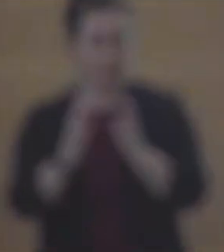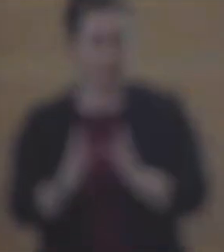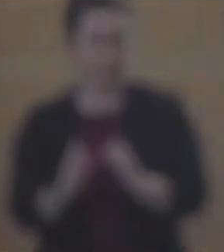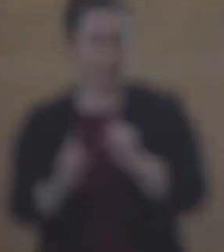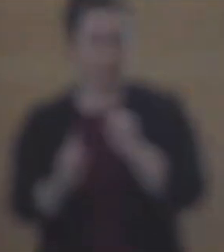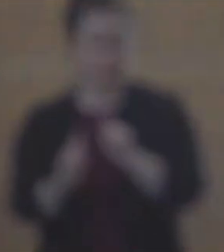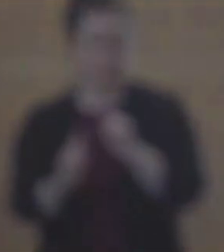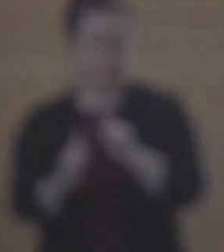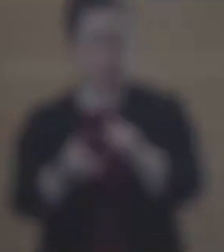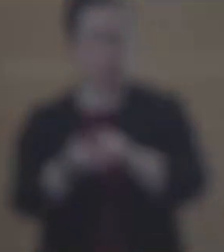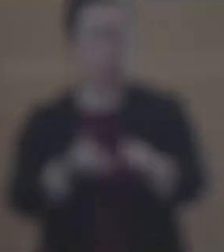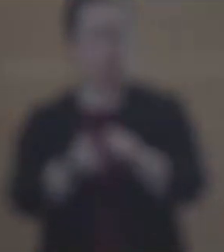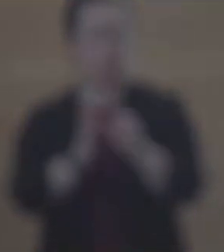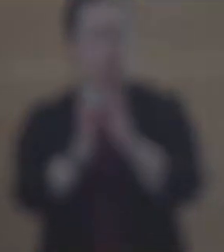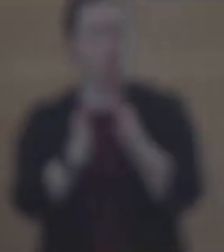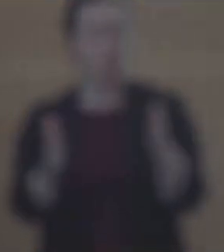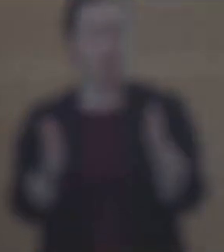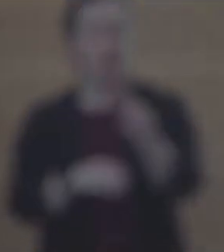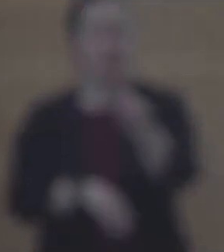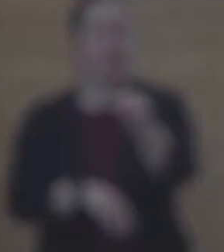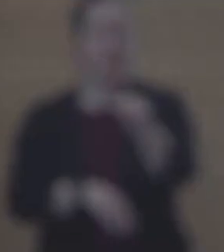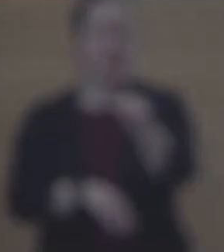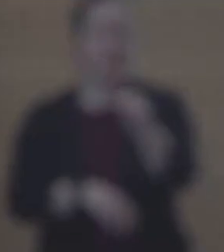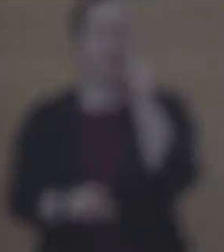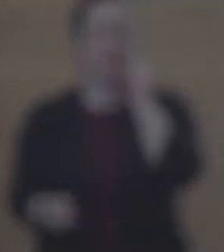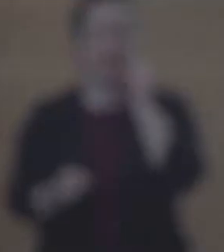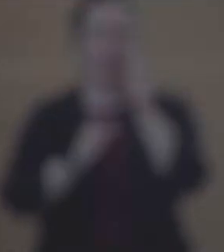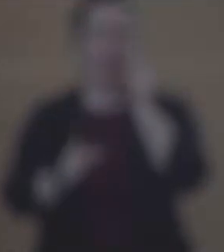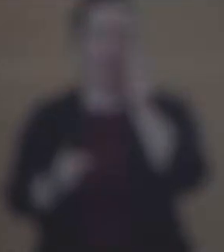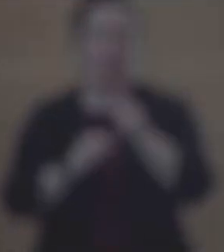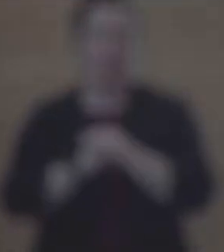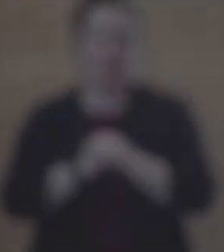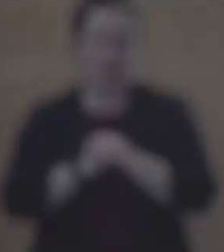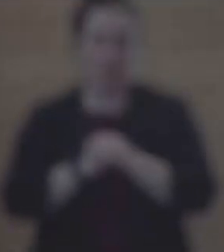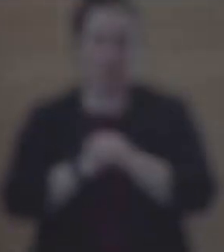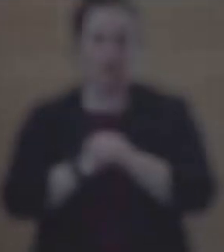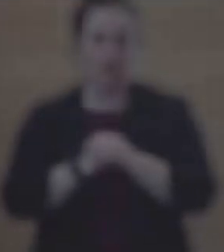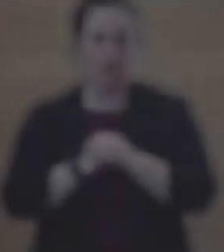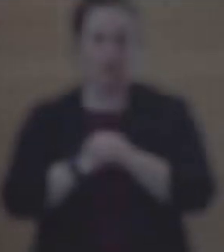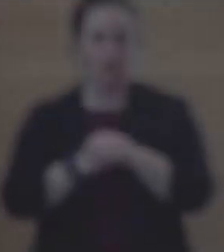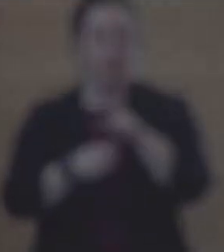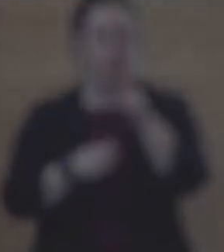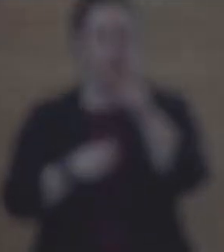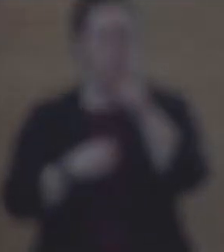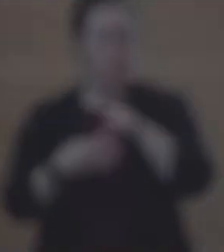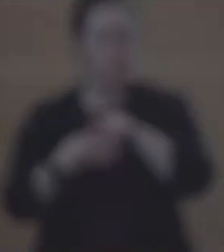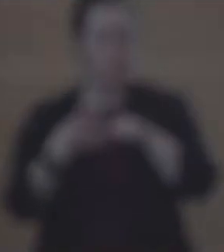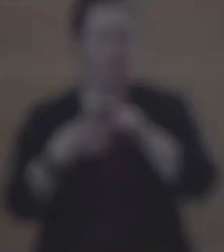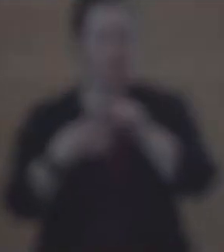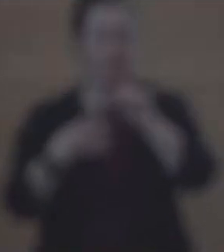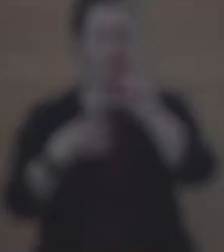authored the book "Disability Visibility." Stephanie Meyer, Alice Wong,